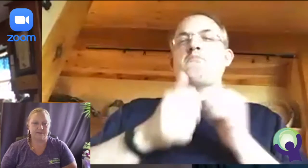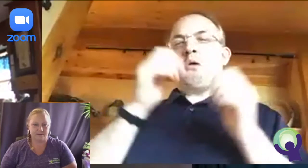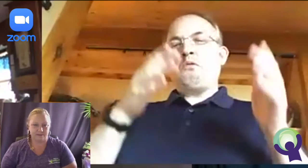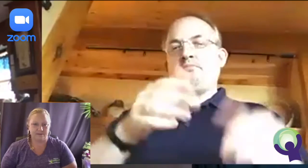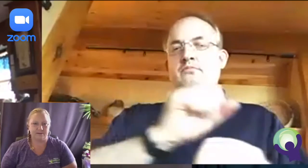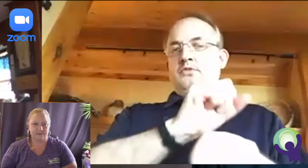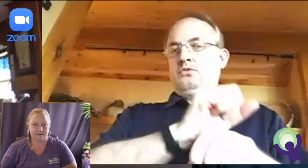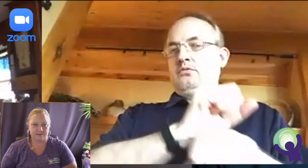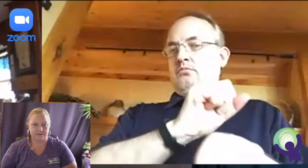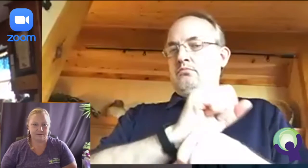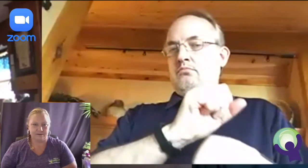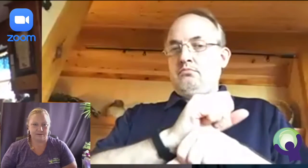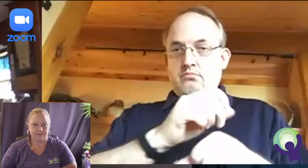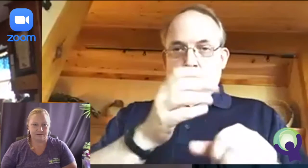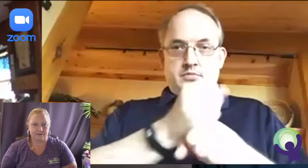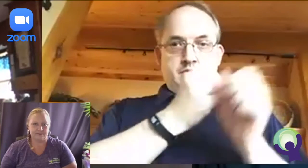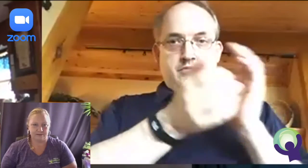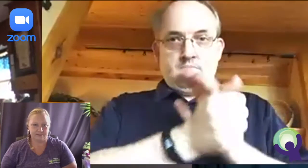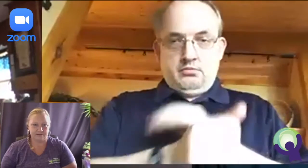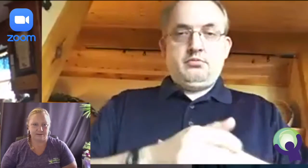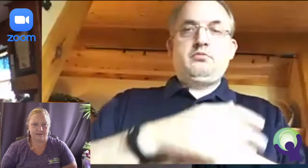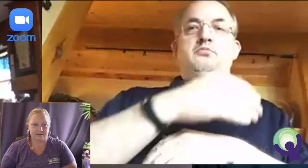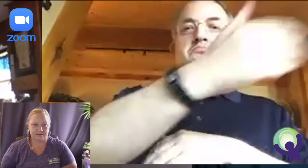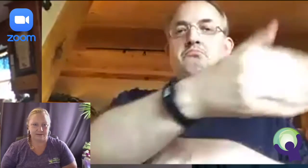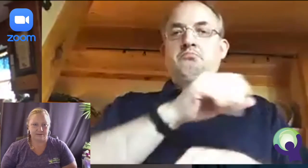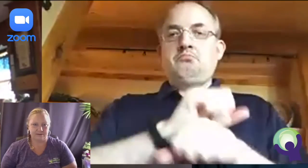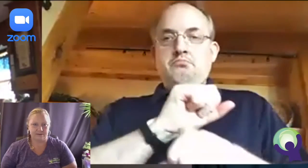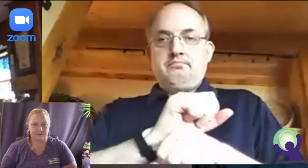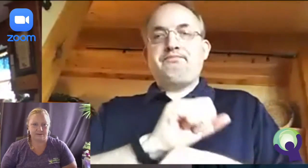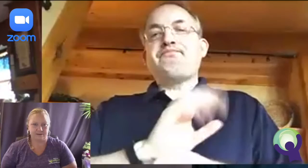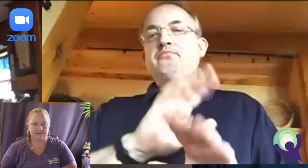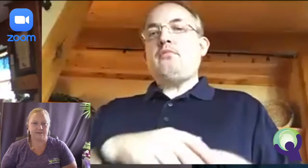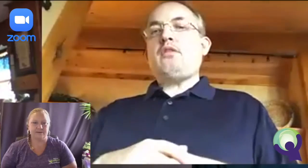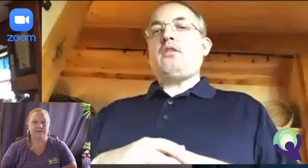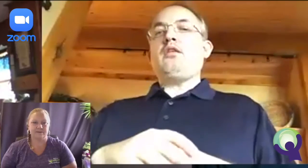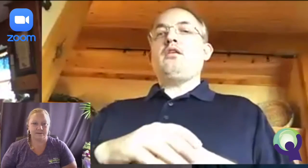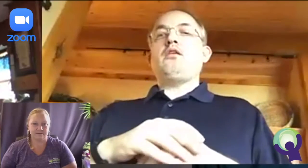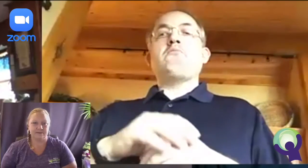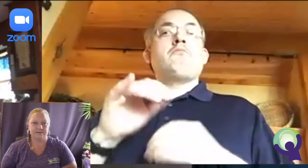different kinds of rehabilitation services going on and so having training that for sure is helpful